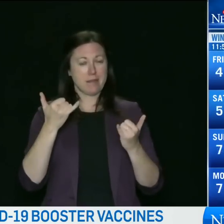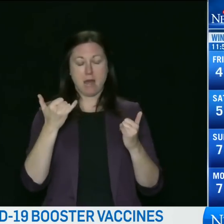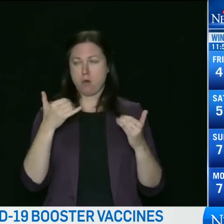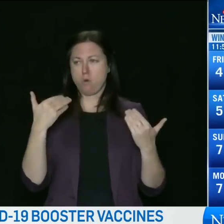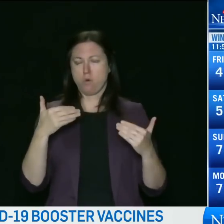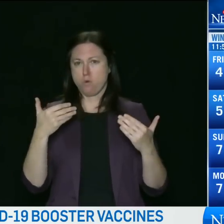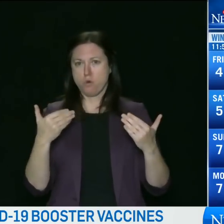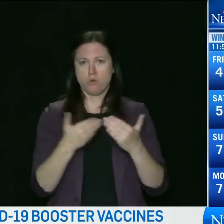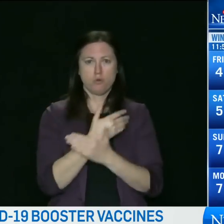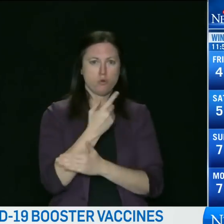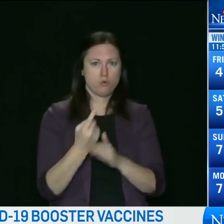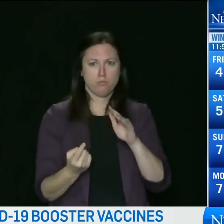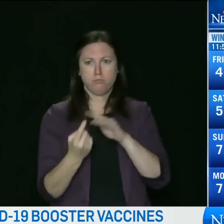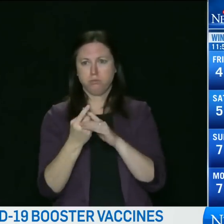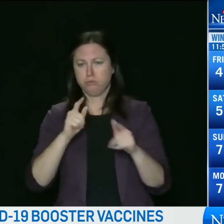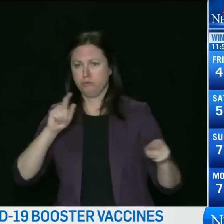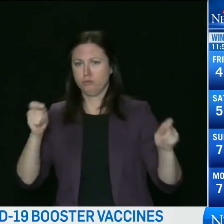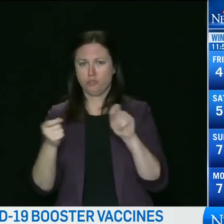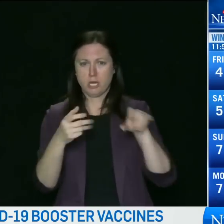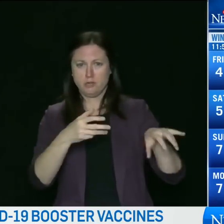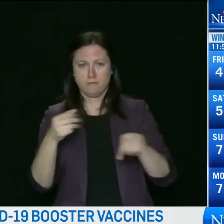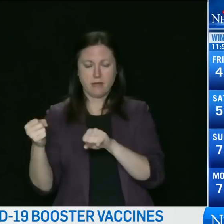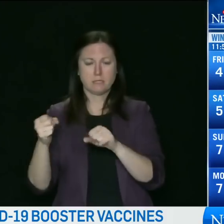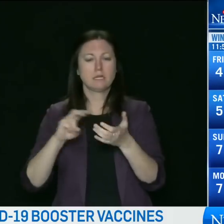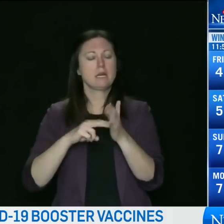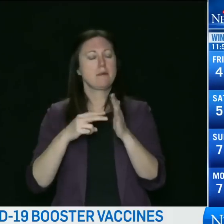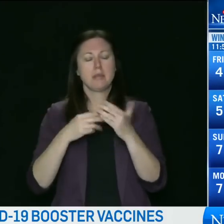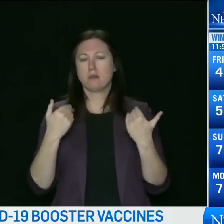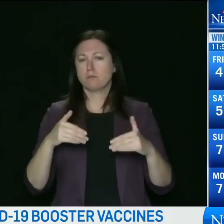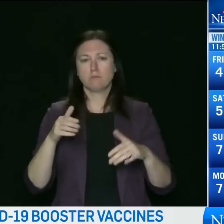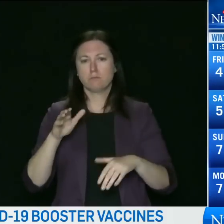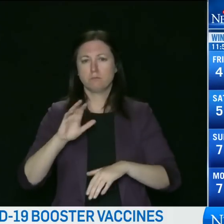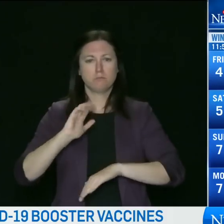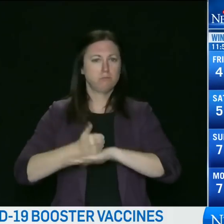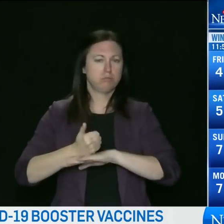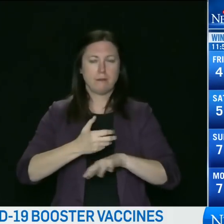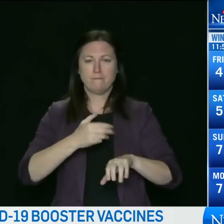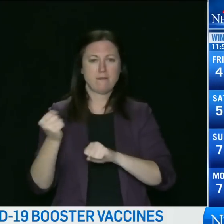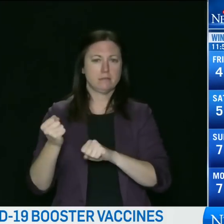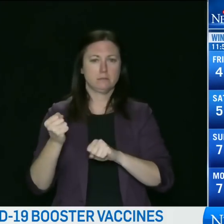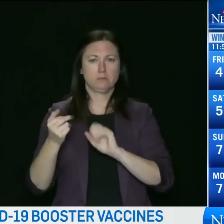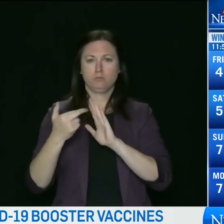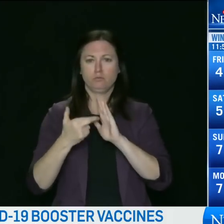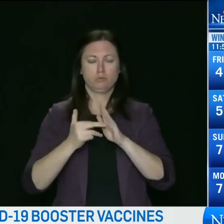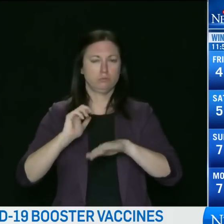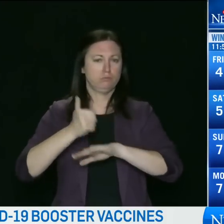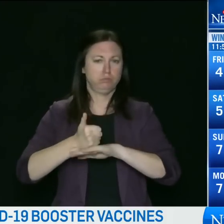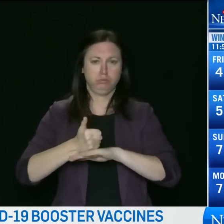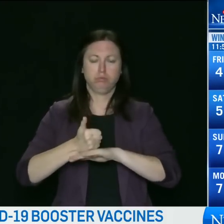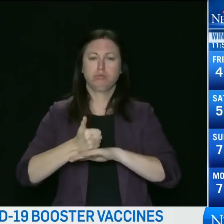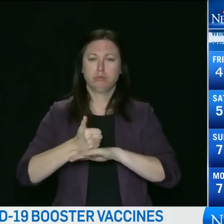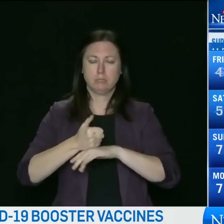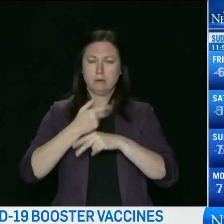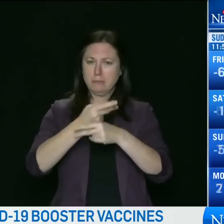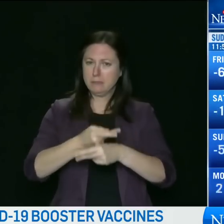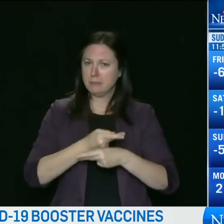CONFERENCES. I THINK WHAT I WOULD SAY IS AT THE BEGINNING WHEN THINGS ARE